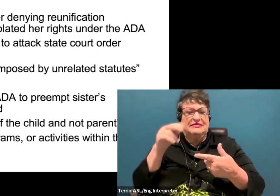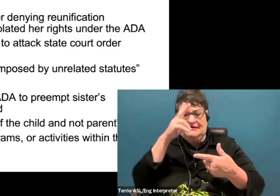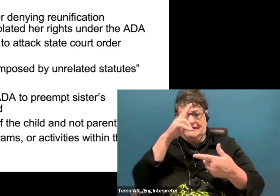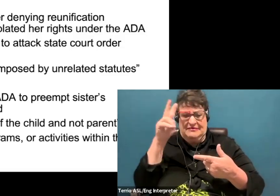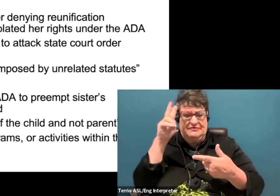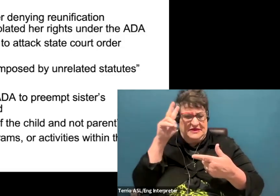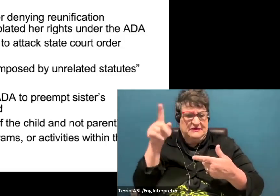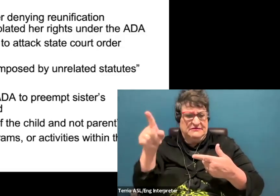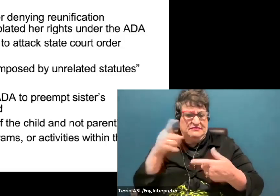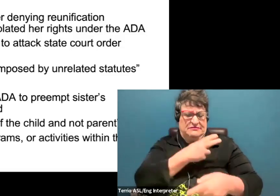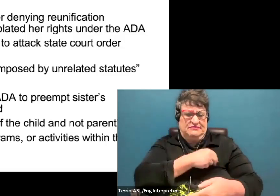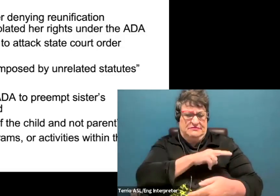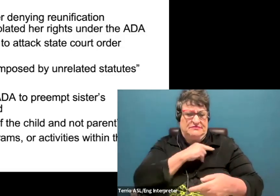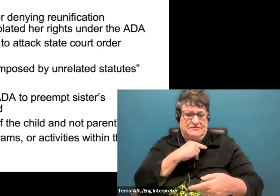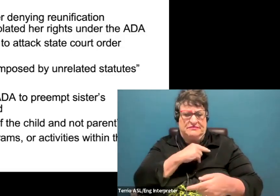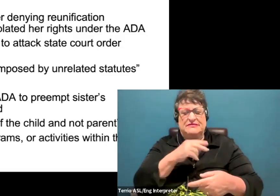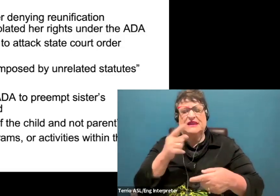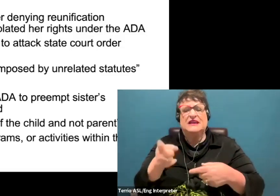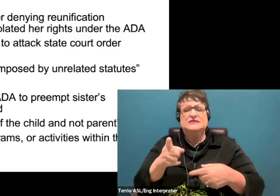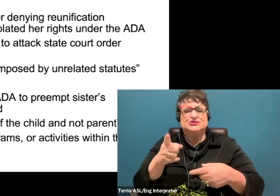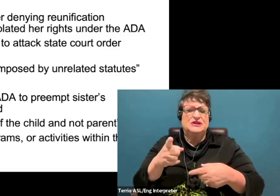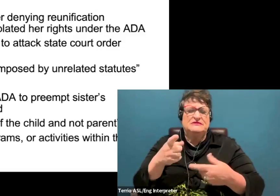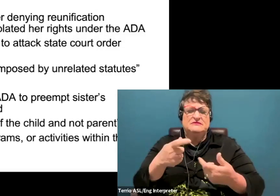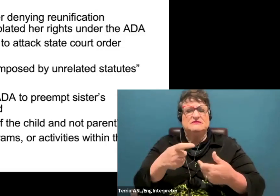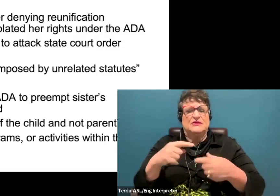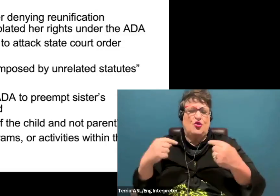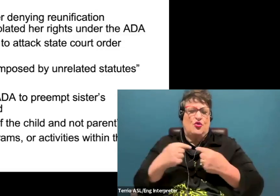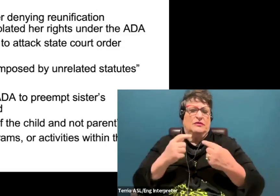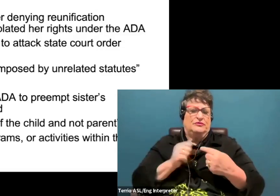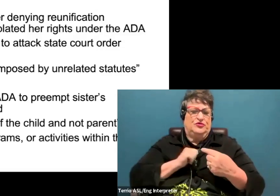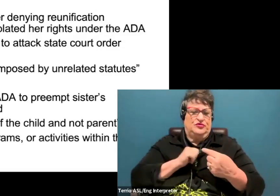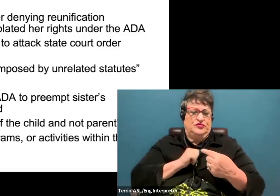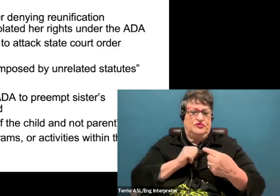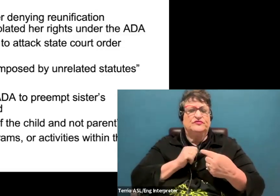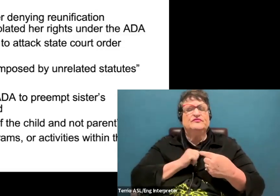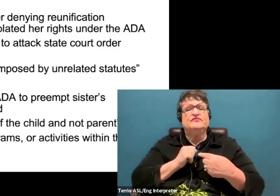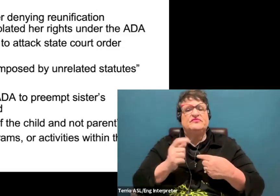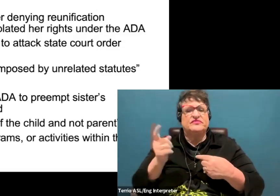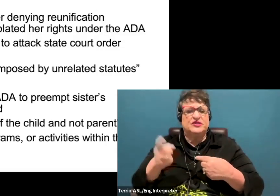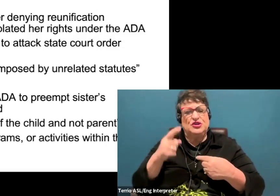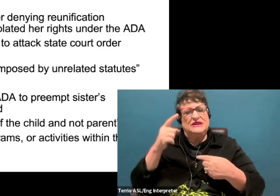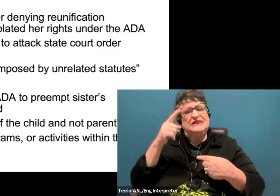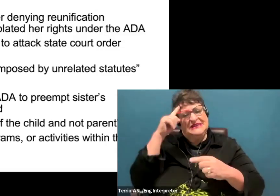has some self harming behavior. Her sister files a petition saying that she wants custody of